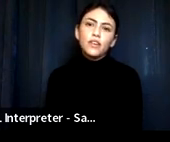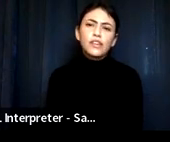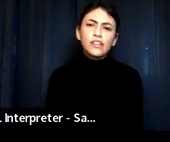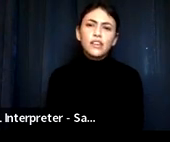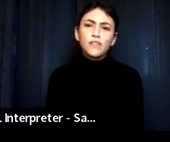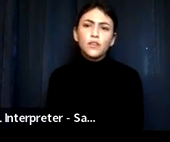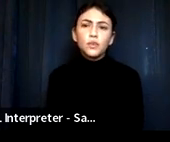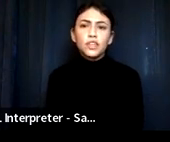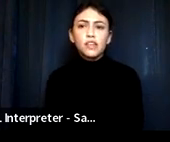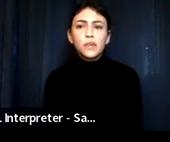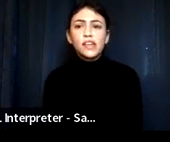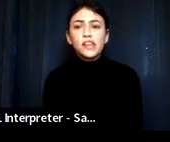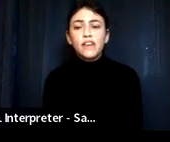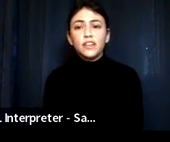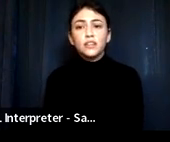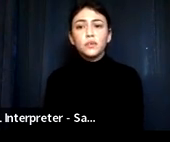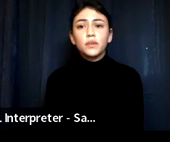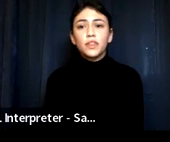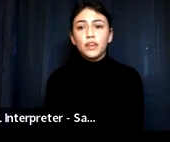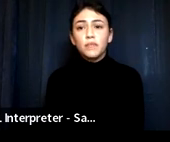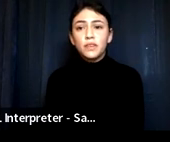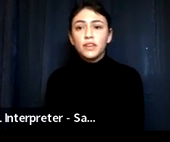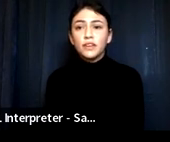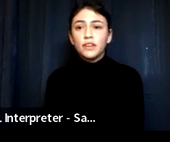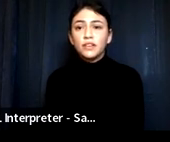Increasingly involved with the DSPS and having to work with them.